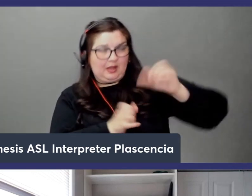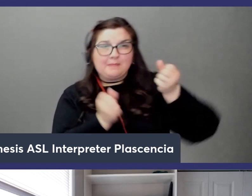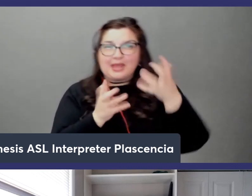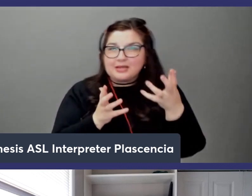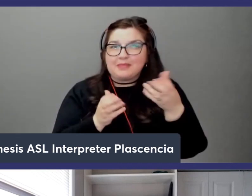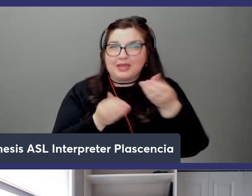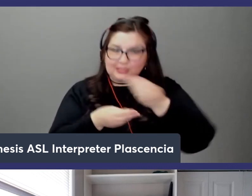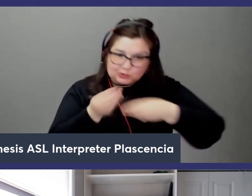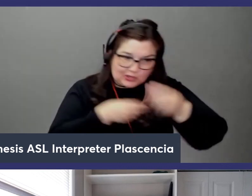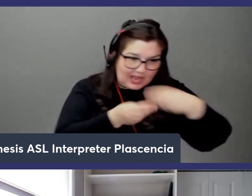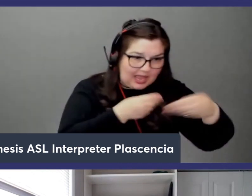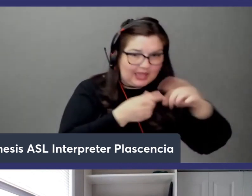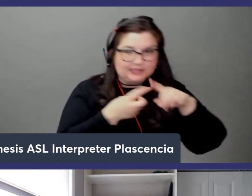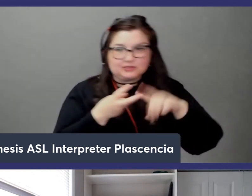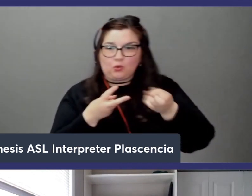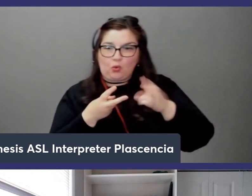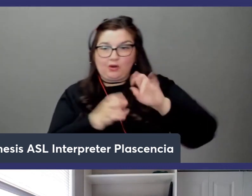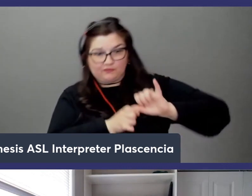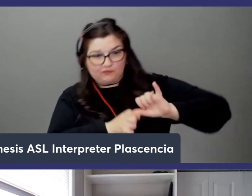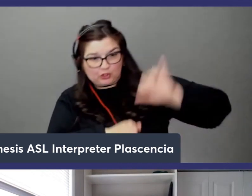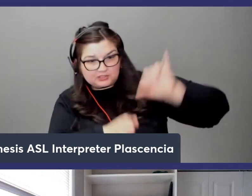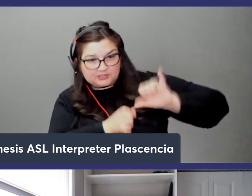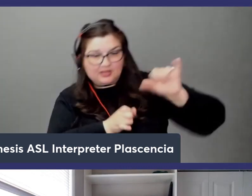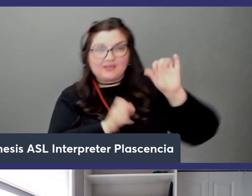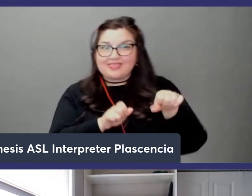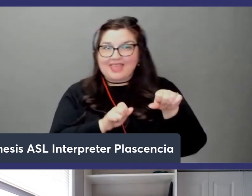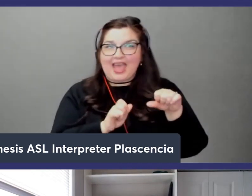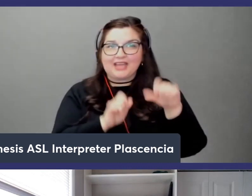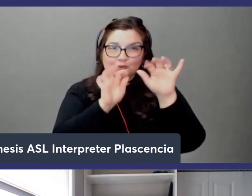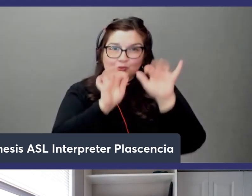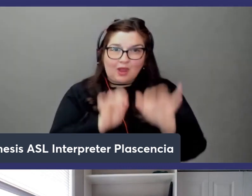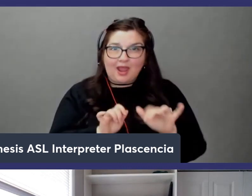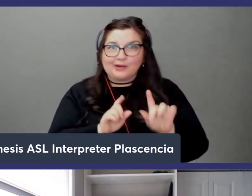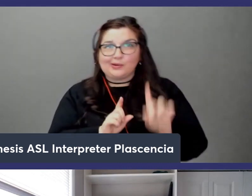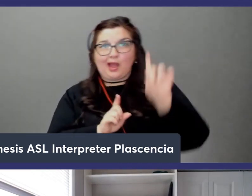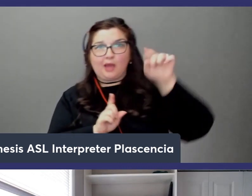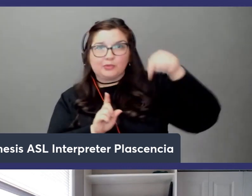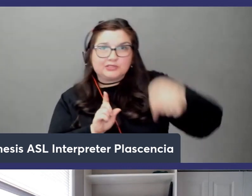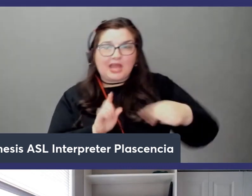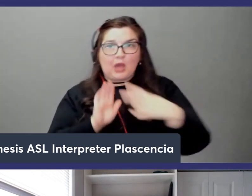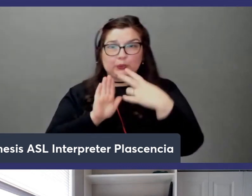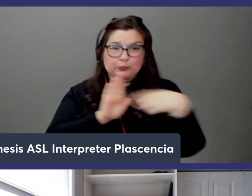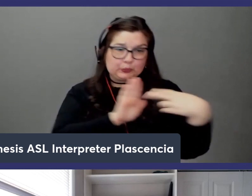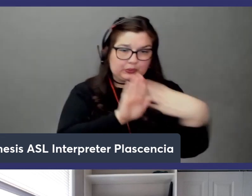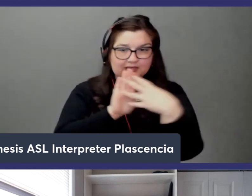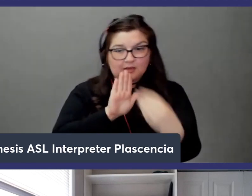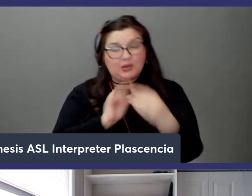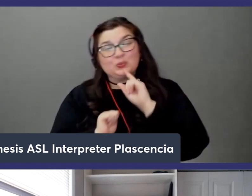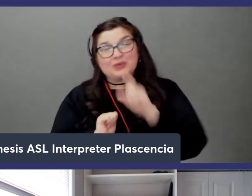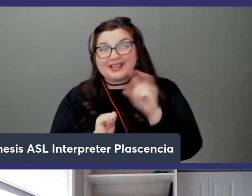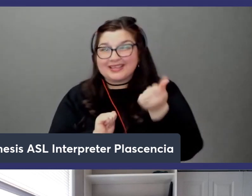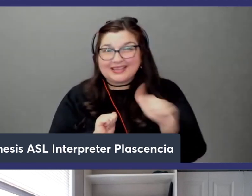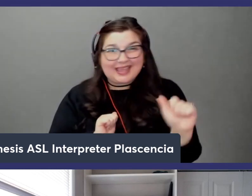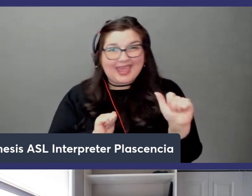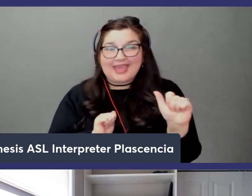or you may need to vertically scale that writer up and down on the re-replicas or any of our instances,